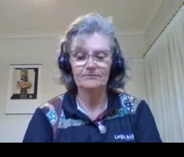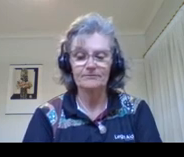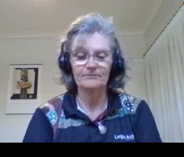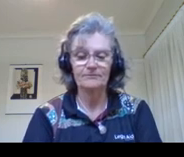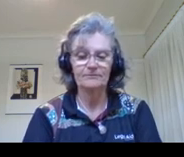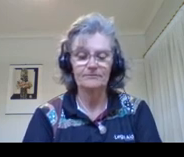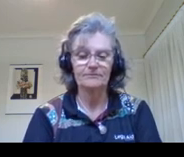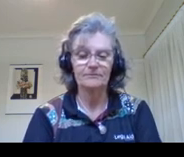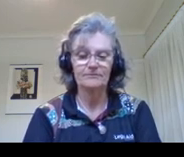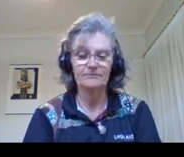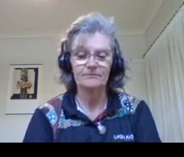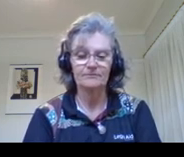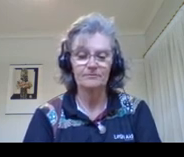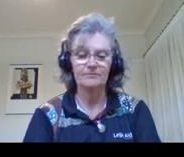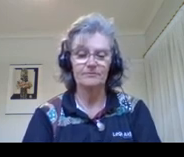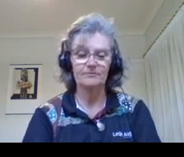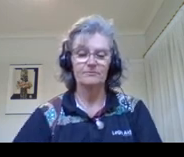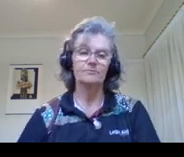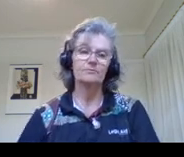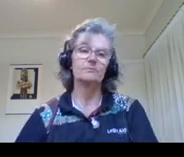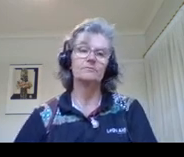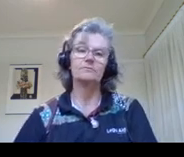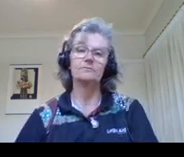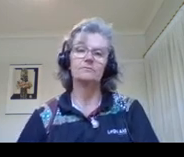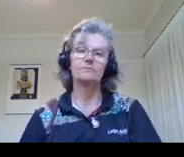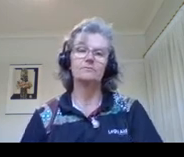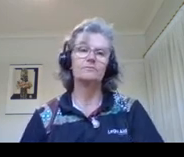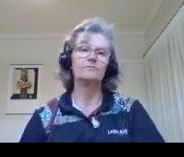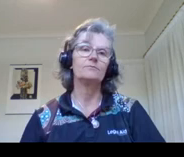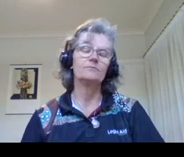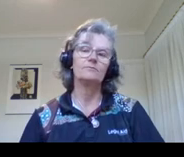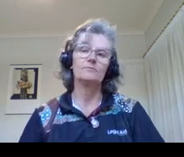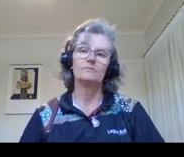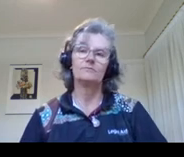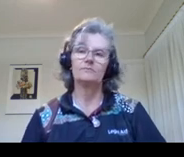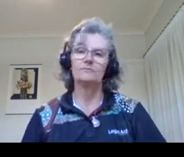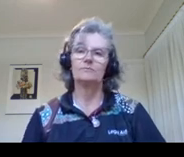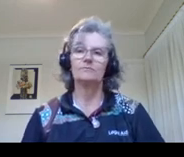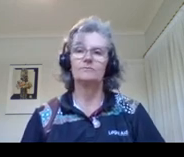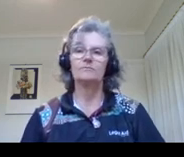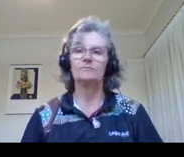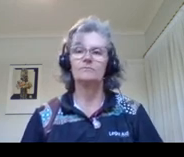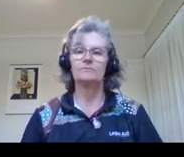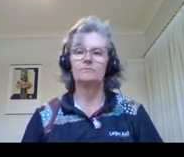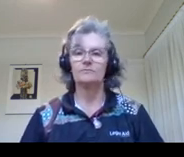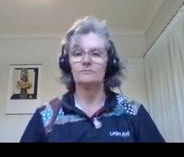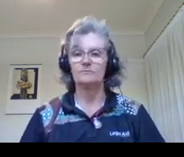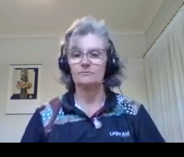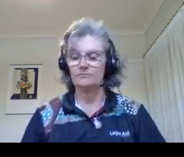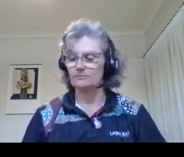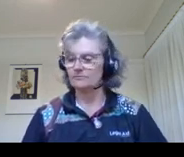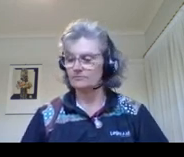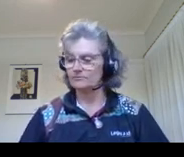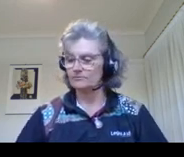NSW and I work in the consumer law team so we help people with various consumer law